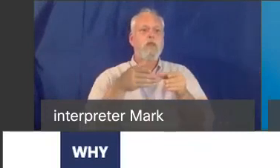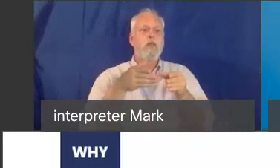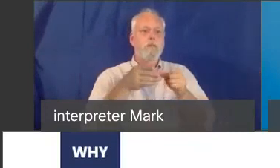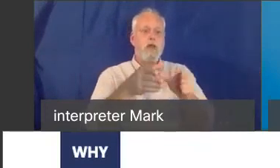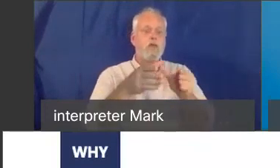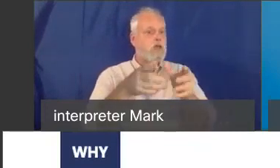people walking and people,